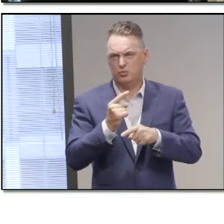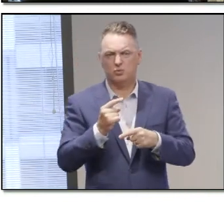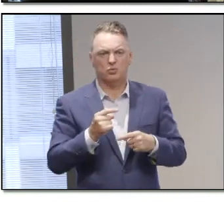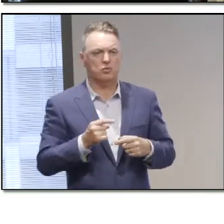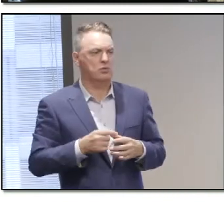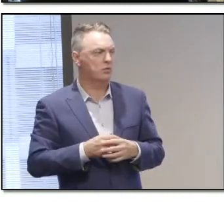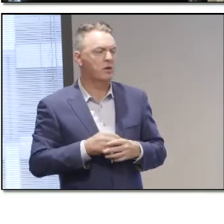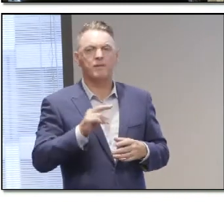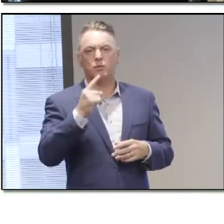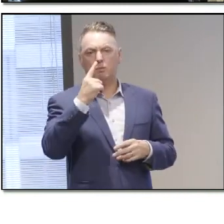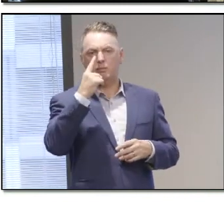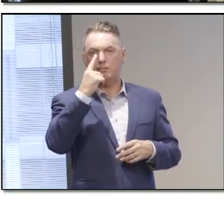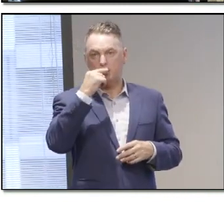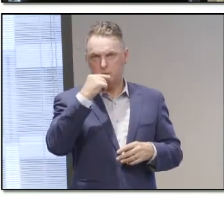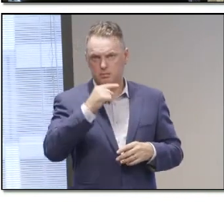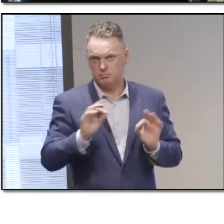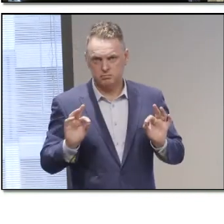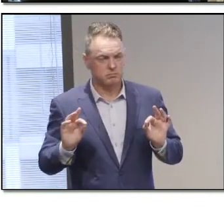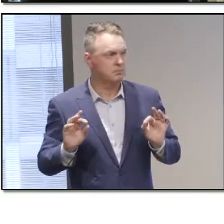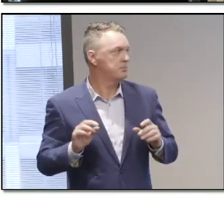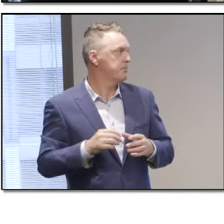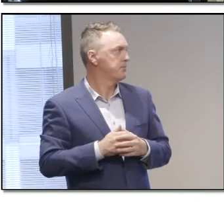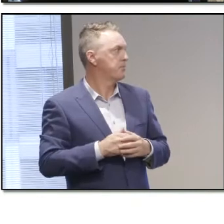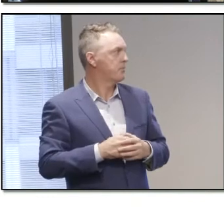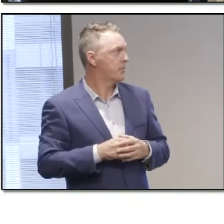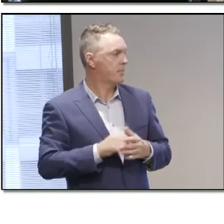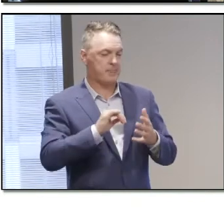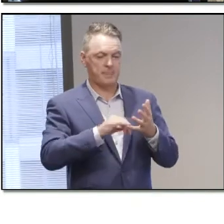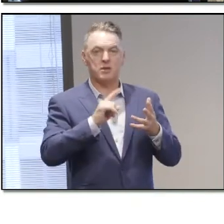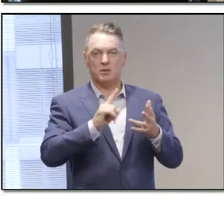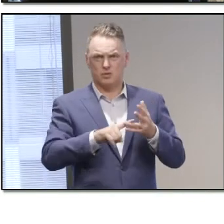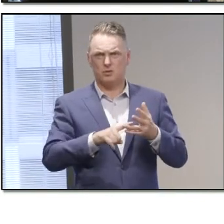in human terms, but so the direct effects of the developing foetus can be toxic